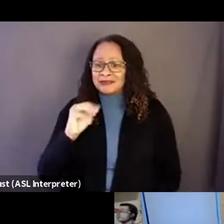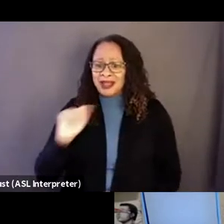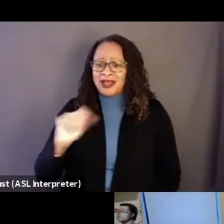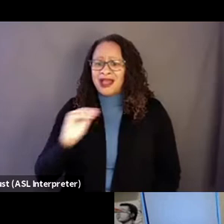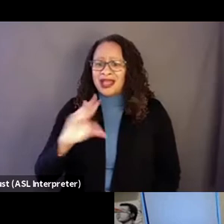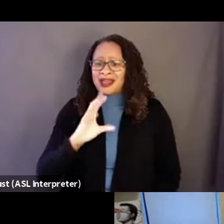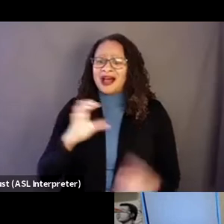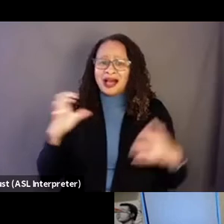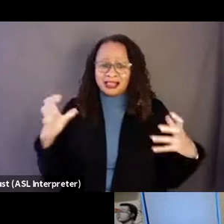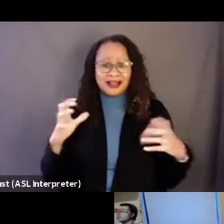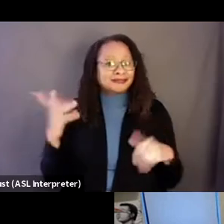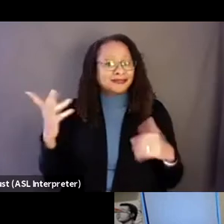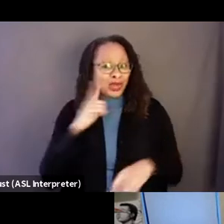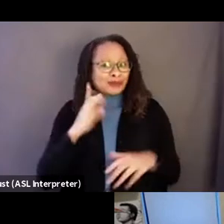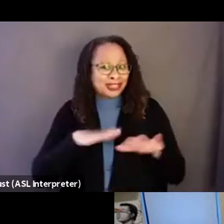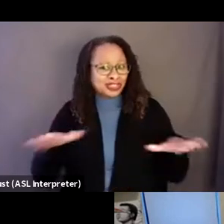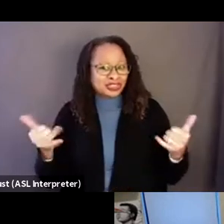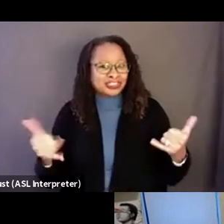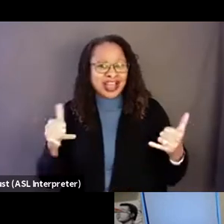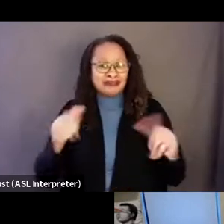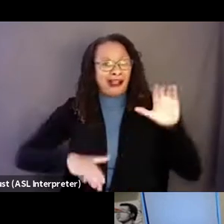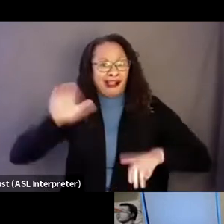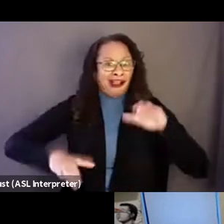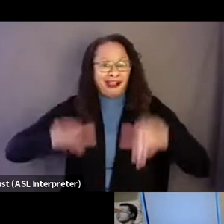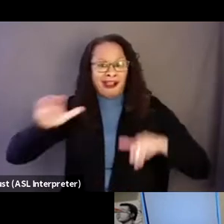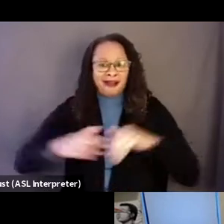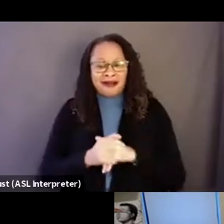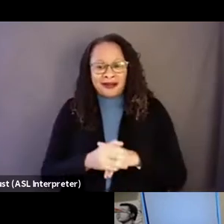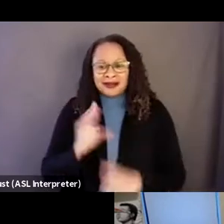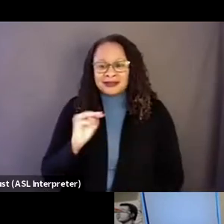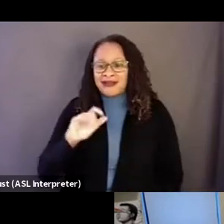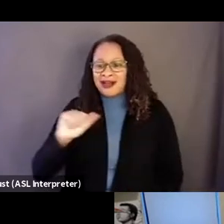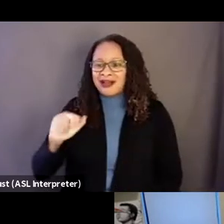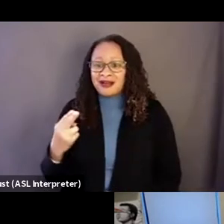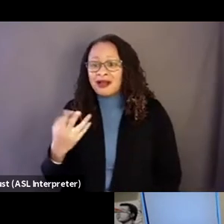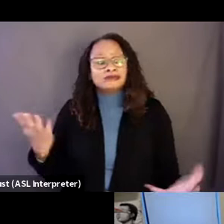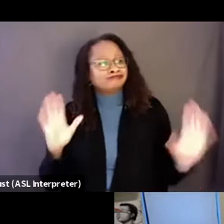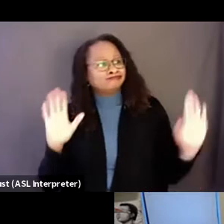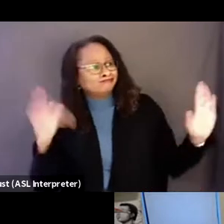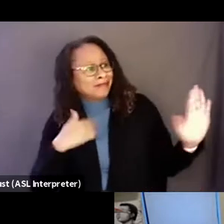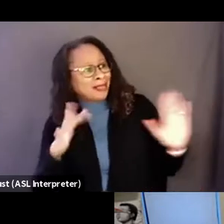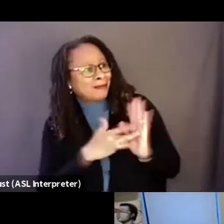Here you hear them storming around. on the middle of a response.